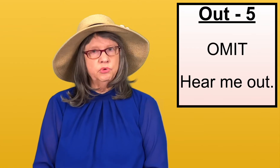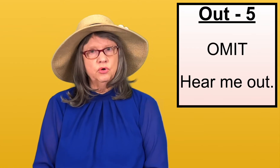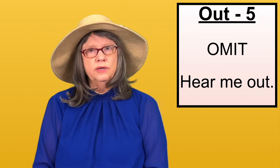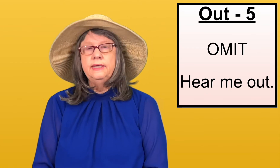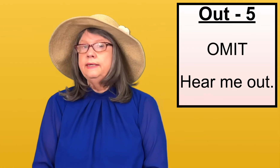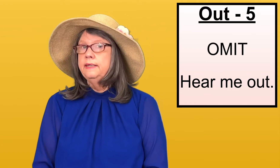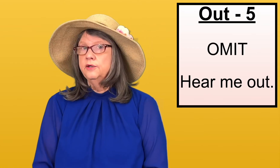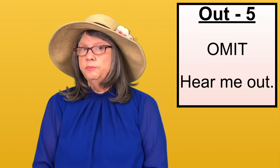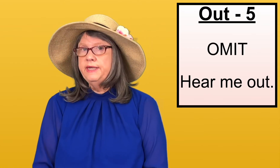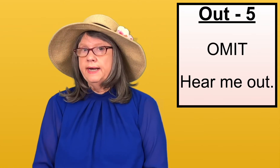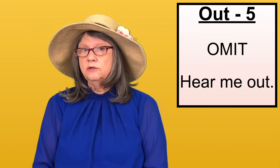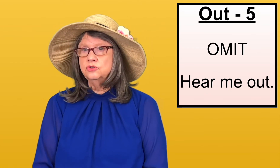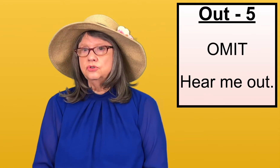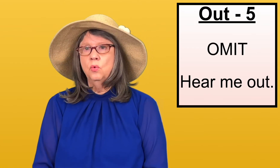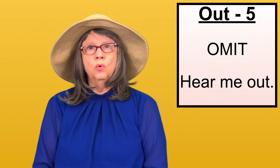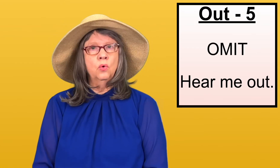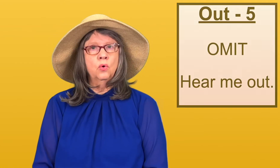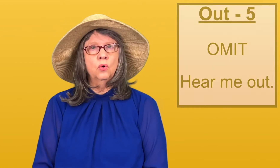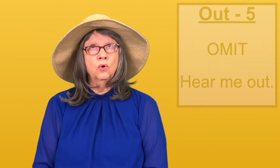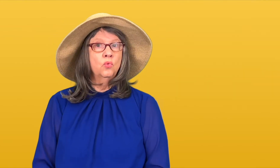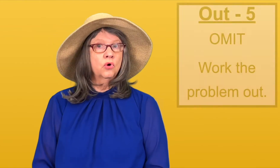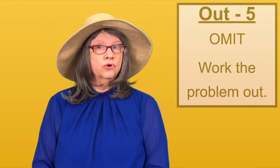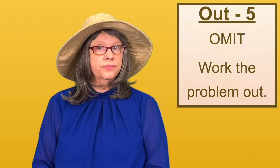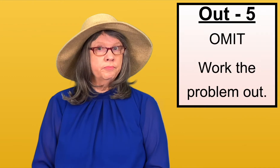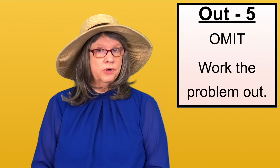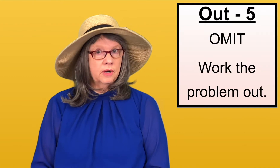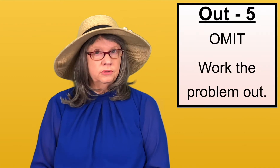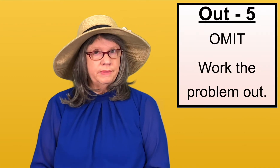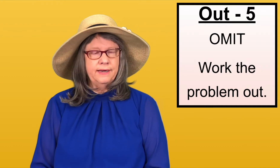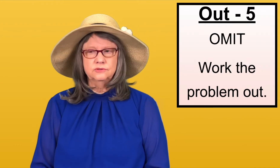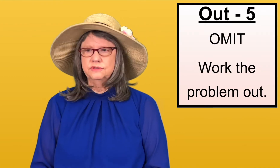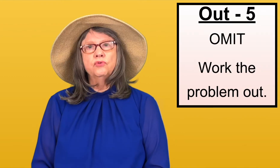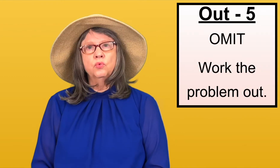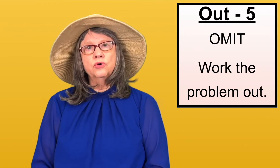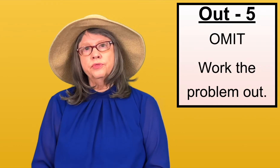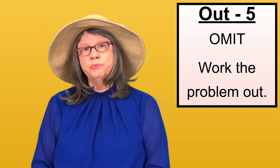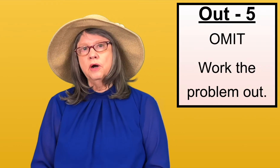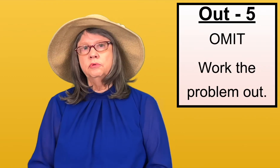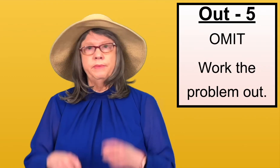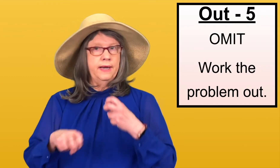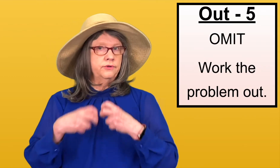Hear me out. Or, work the problem out. For work the problem out,